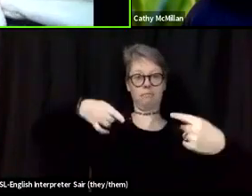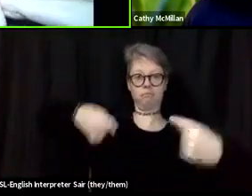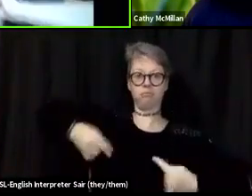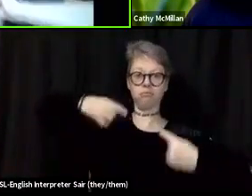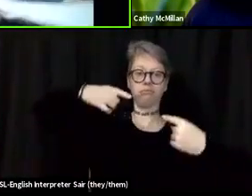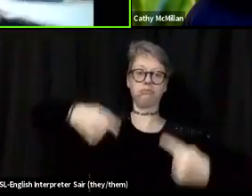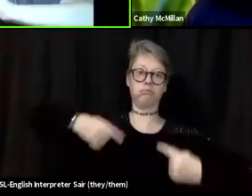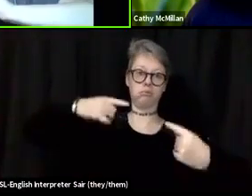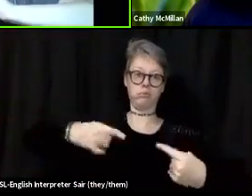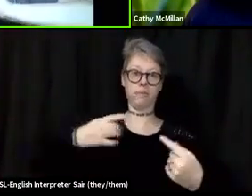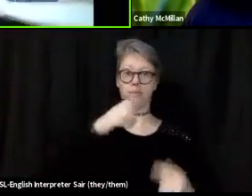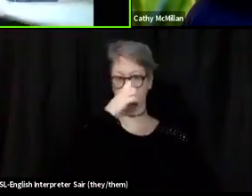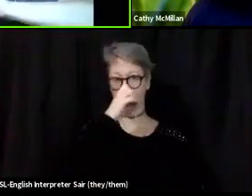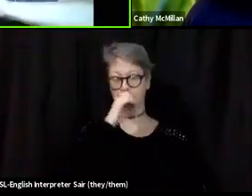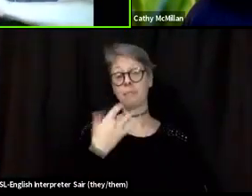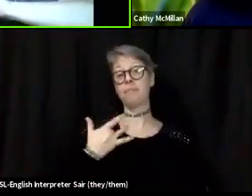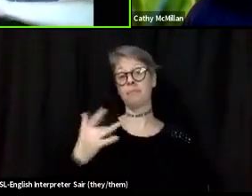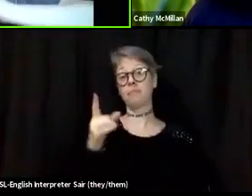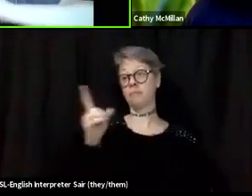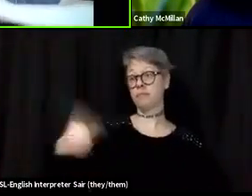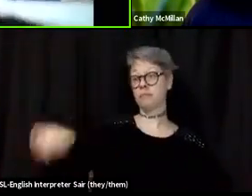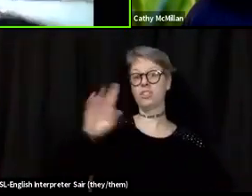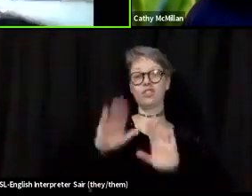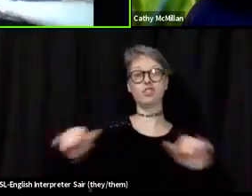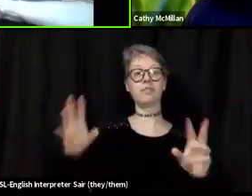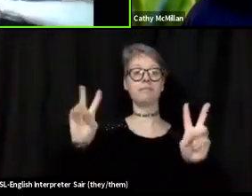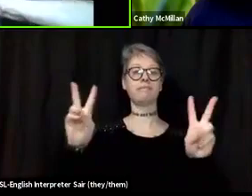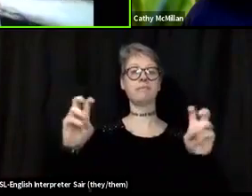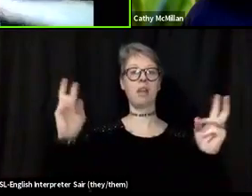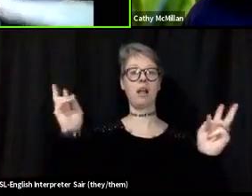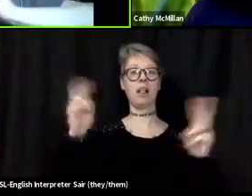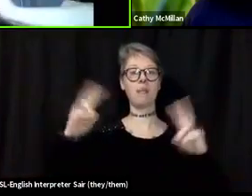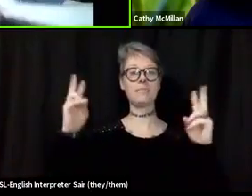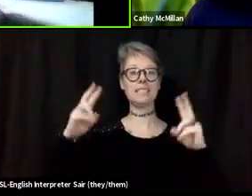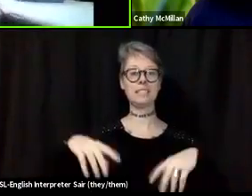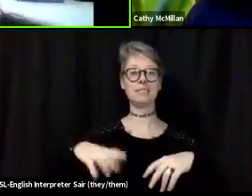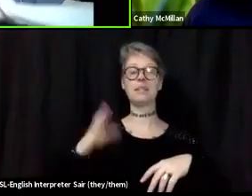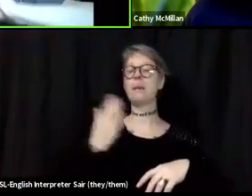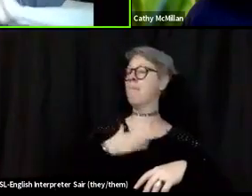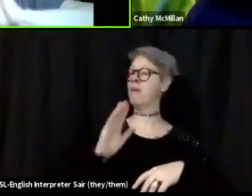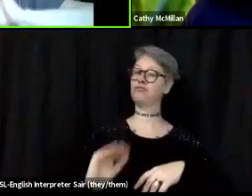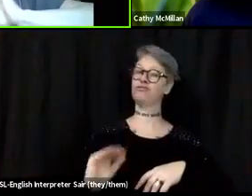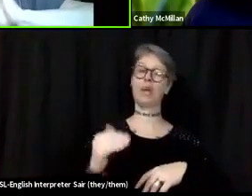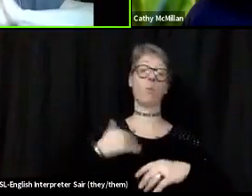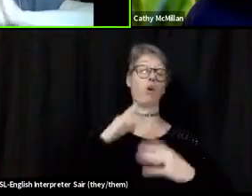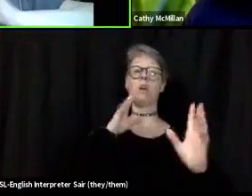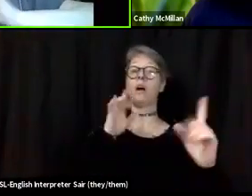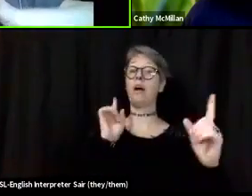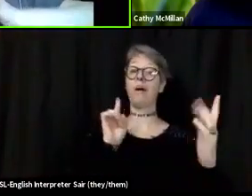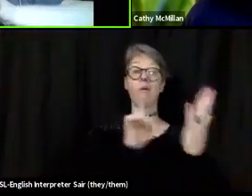ns are doing the buttons up are doing the buttons up on your clothes. There are the kids that are There are the kids that are very very clumsy. My kid very clumsy. My kid used to run